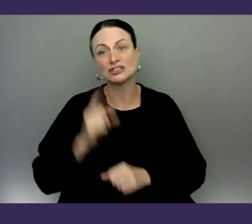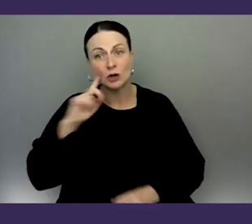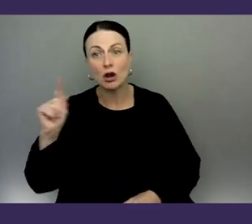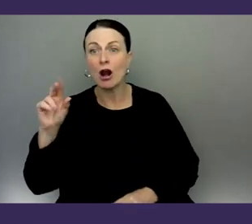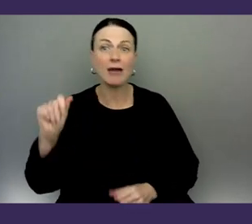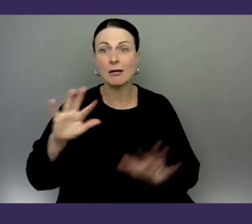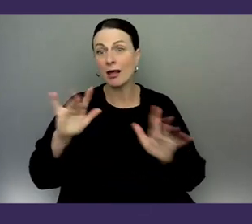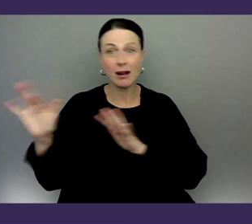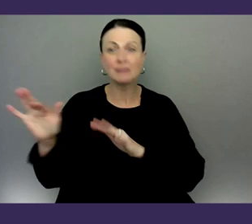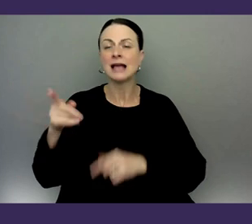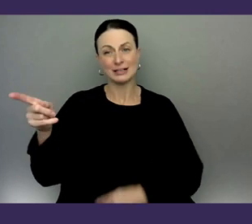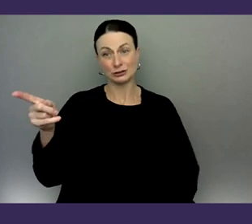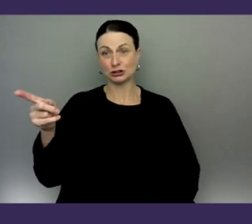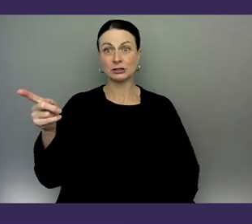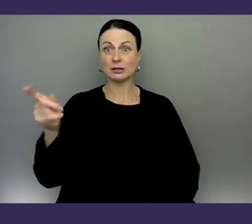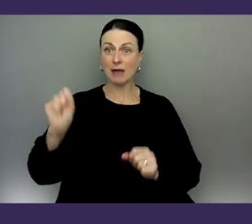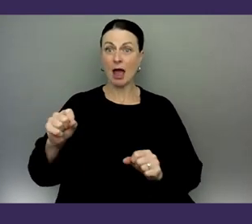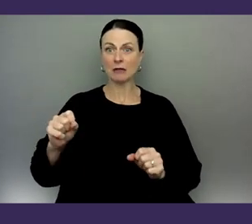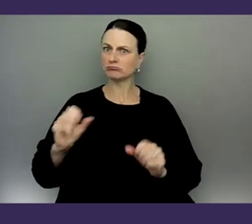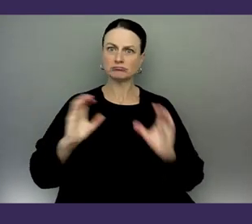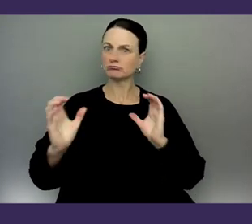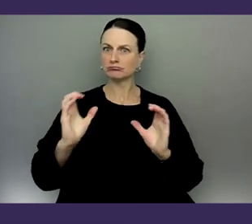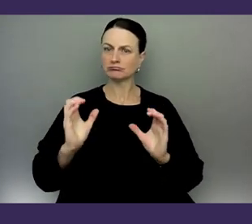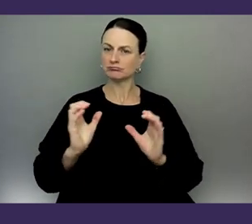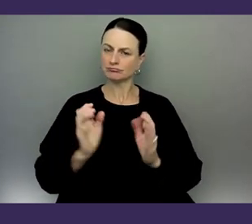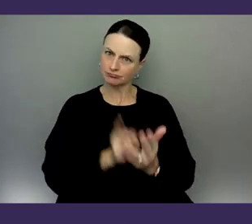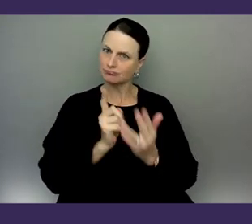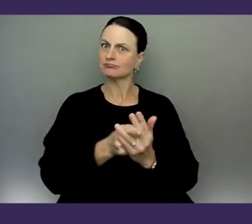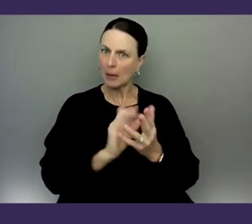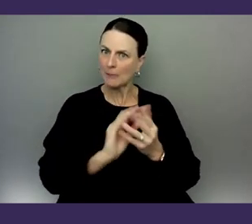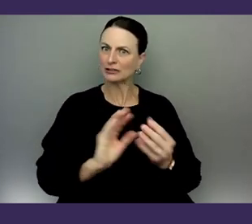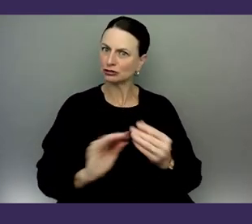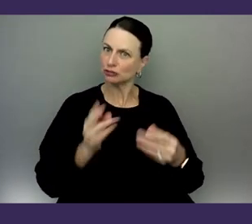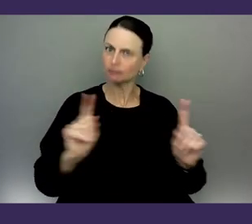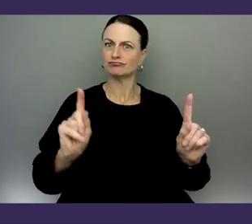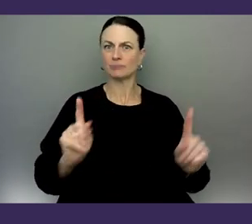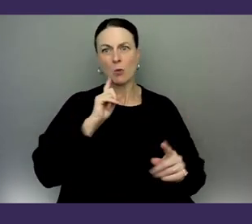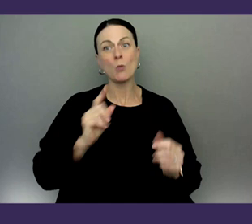and how she can, you know, communicate and get her message across with the healthcare surrogate,